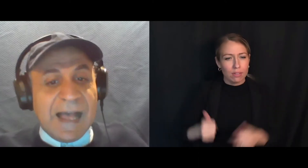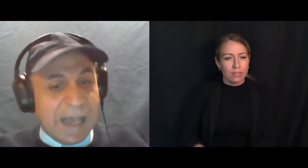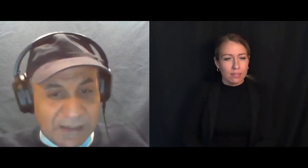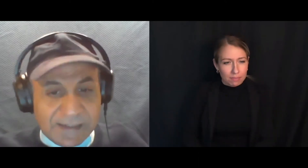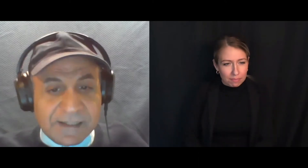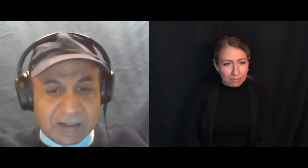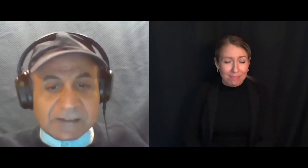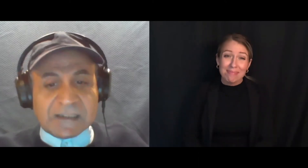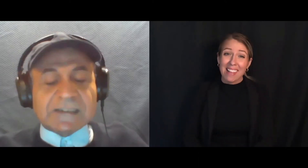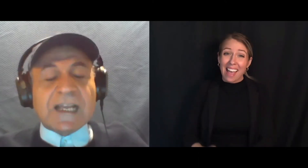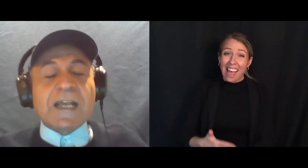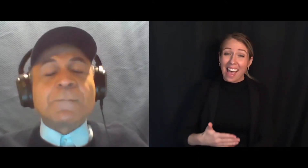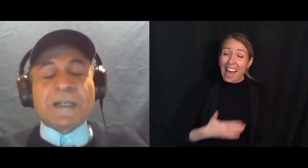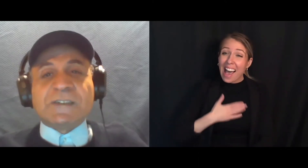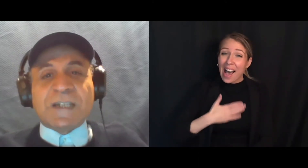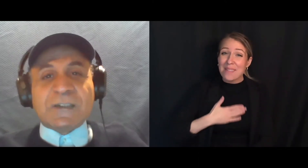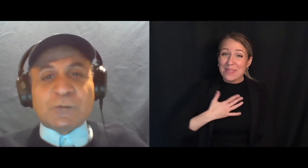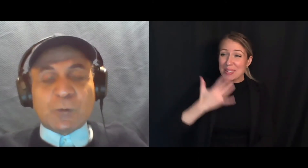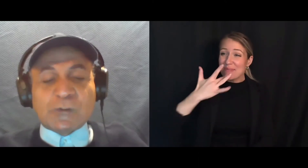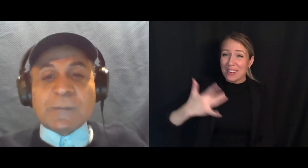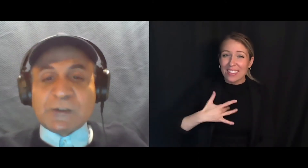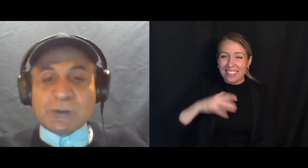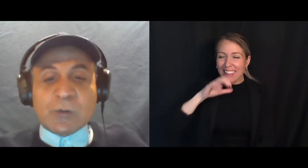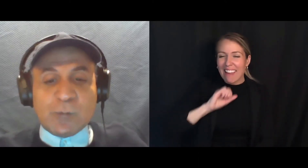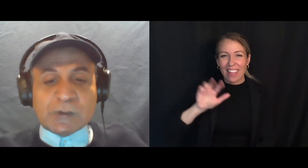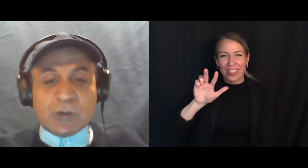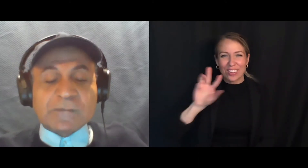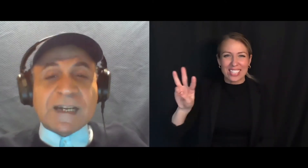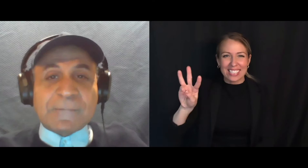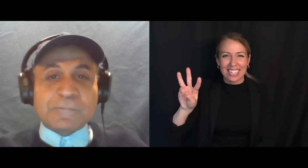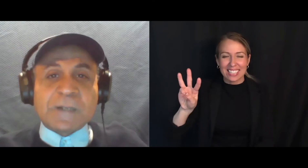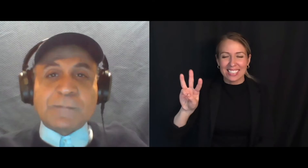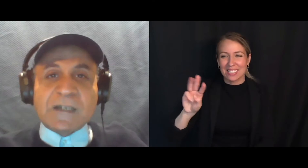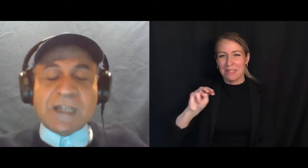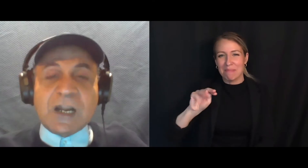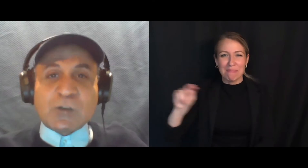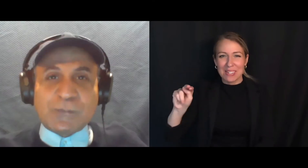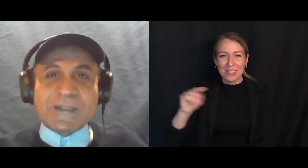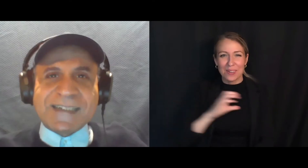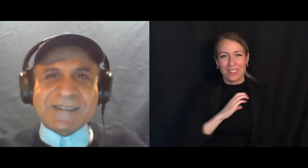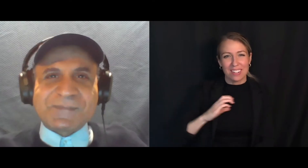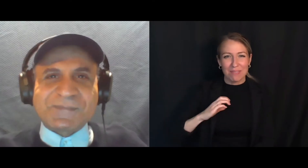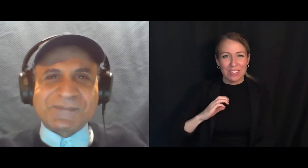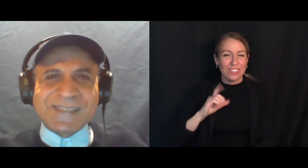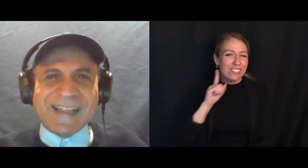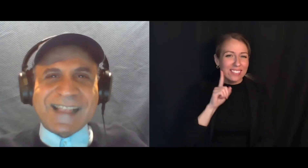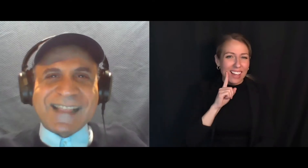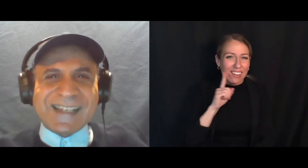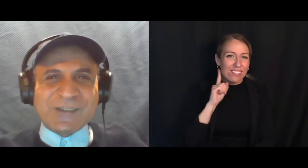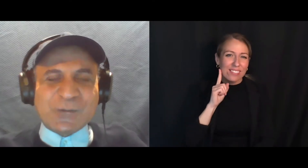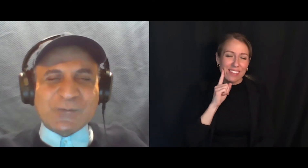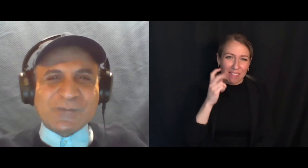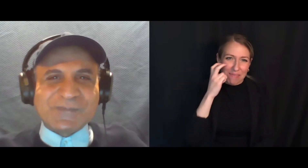Happy 36th birthday to the Minnesota Commission of the Deaf, DeafBlind, and Hard of Hearing. Thank you.